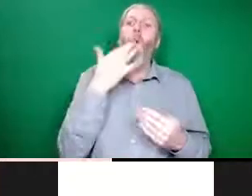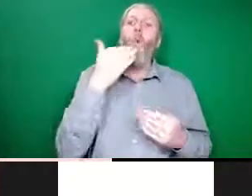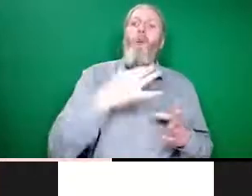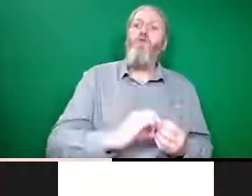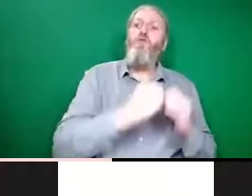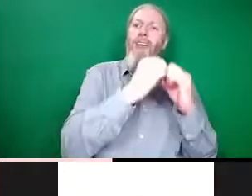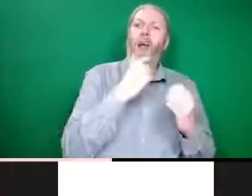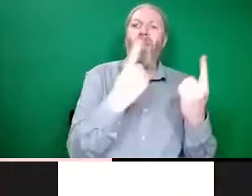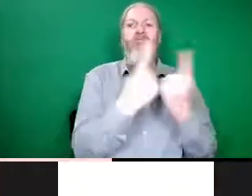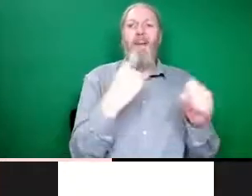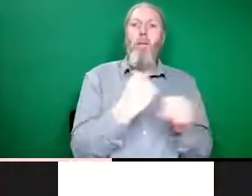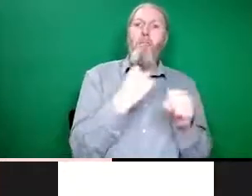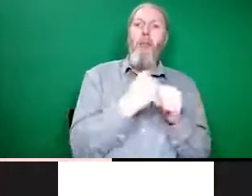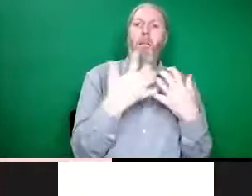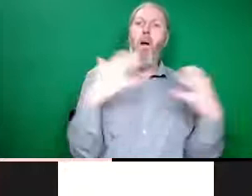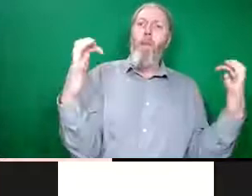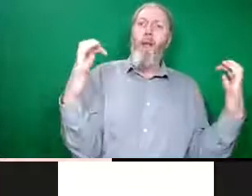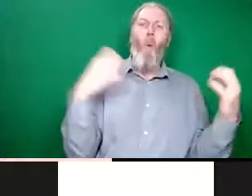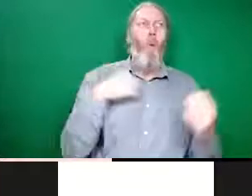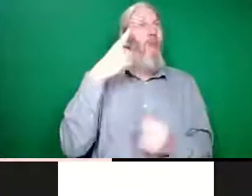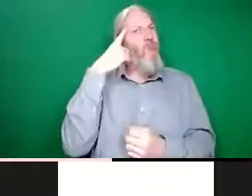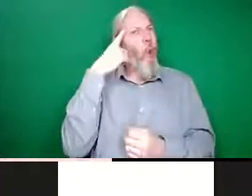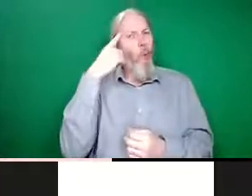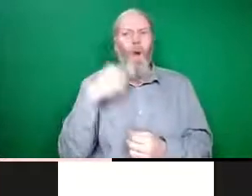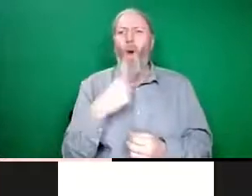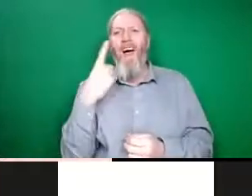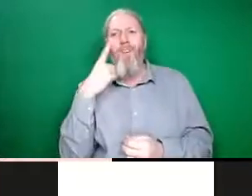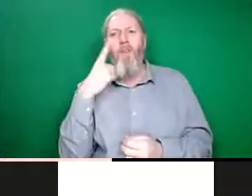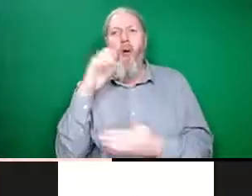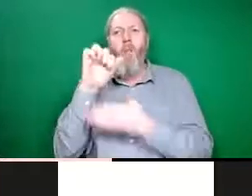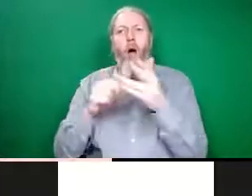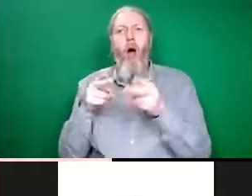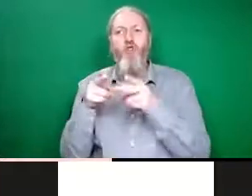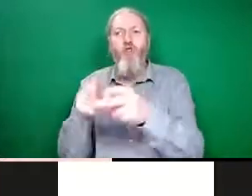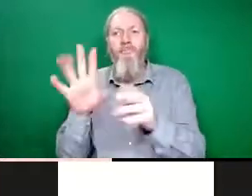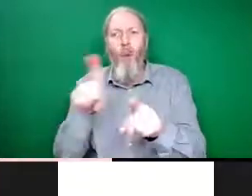high streets and how culture can be integrated within them to bring benefit to the community whilst also